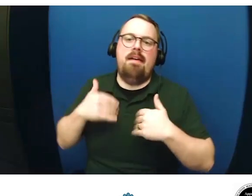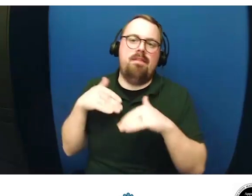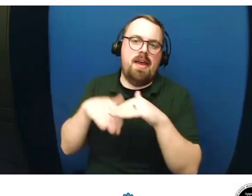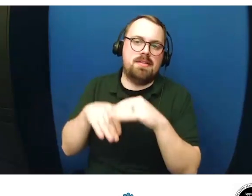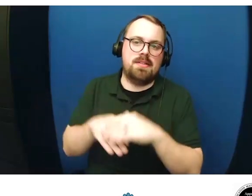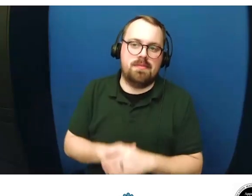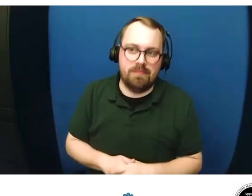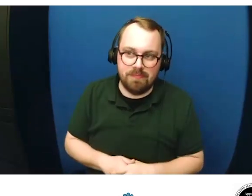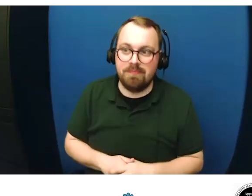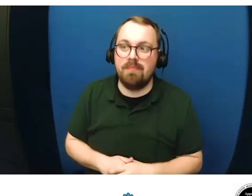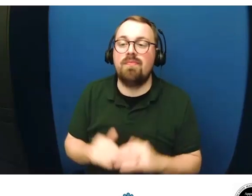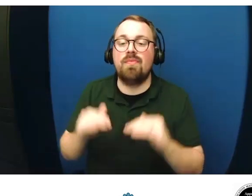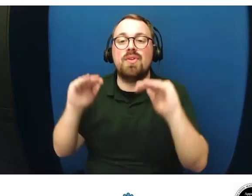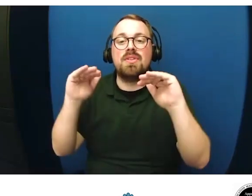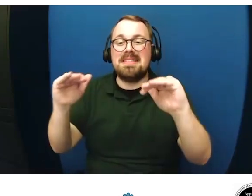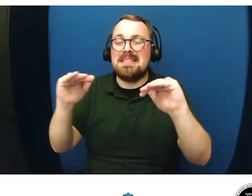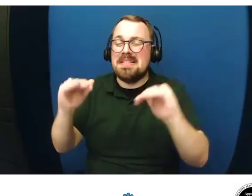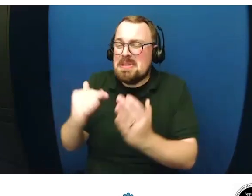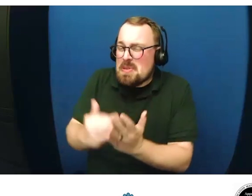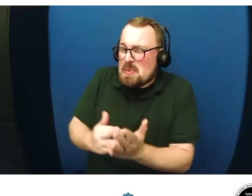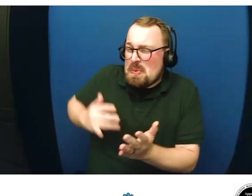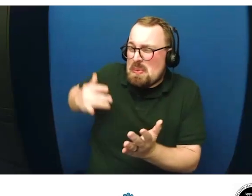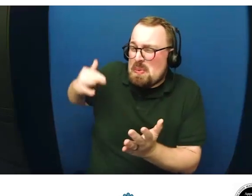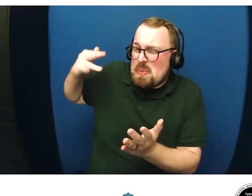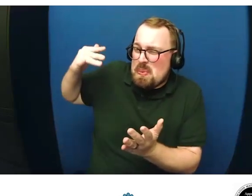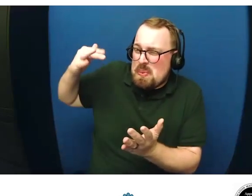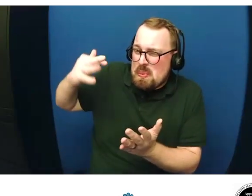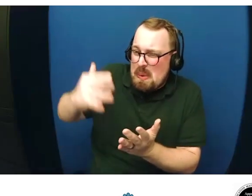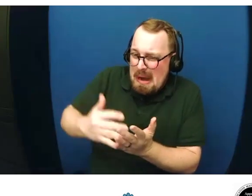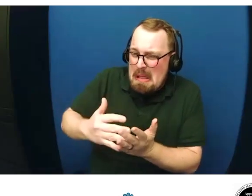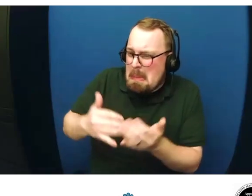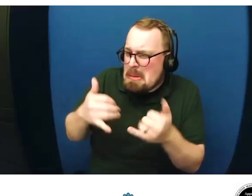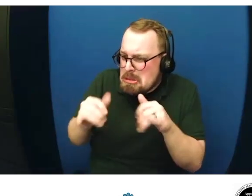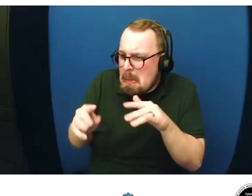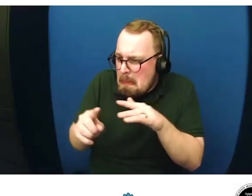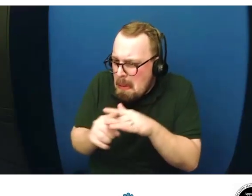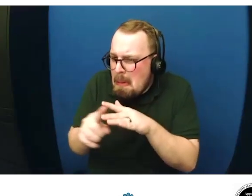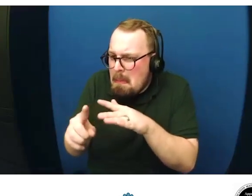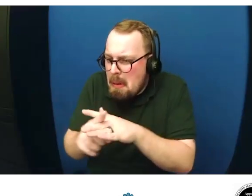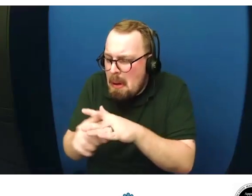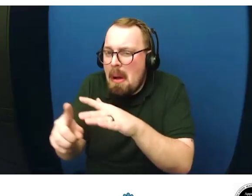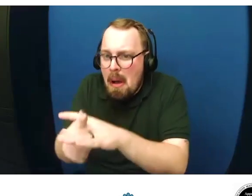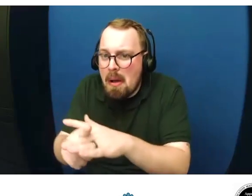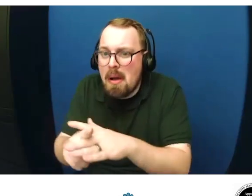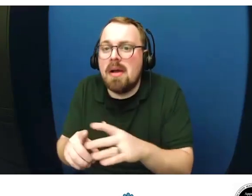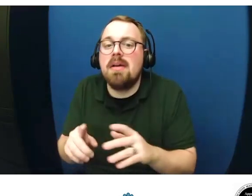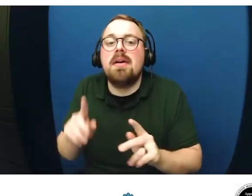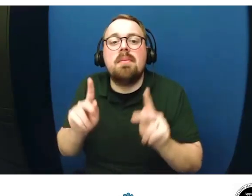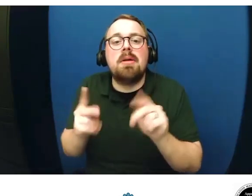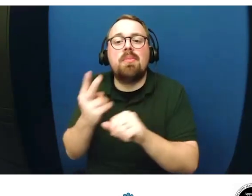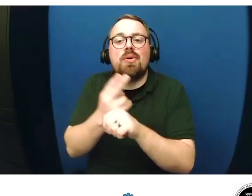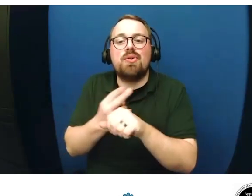Very rarely, but occasionally we still see...see individuals using what's called Tadoma,